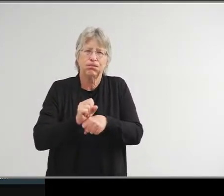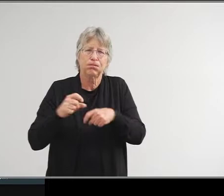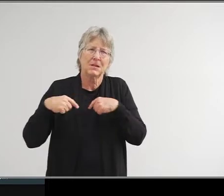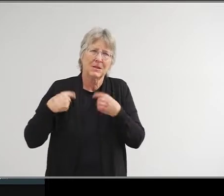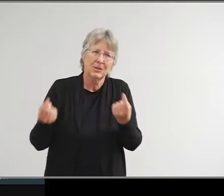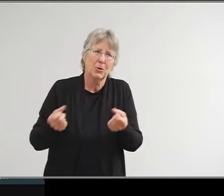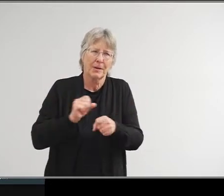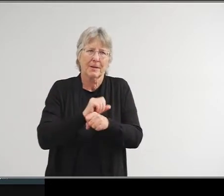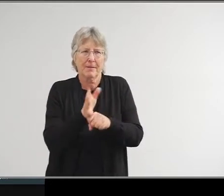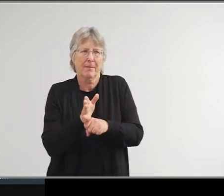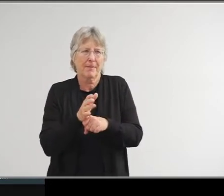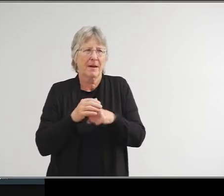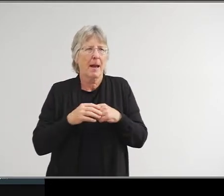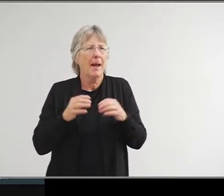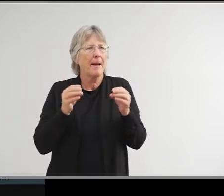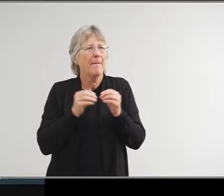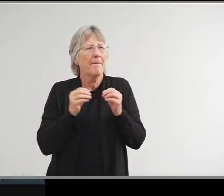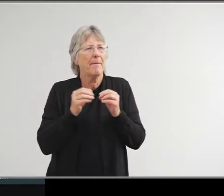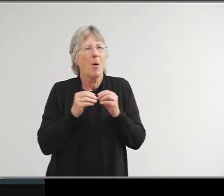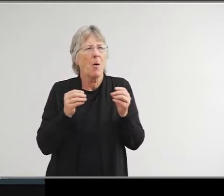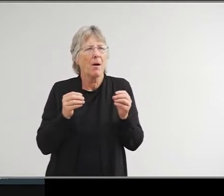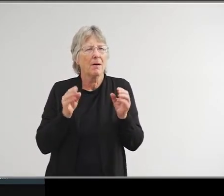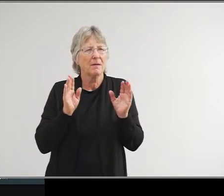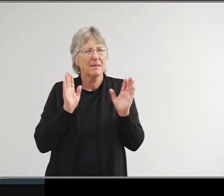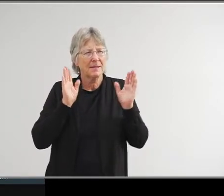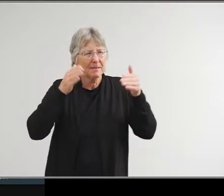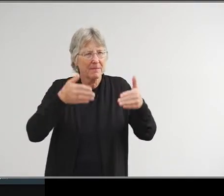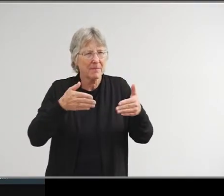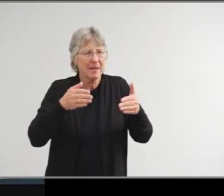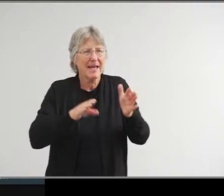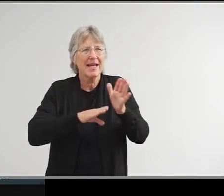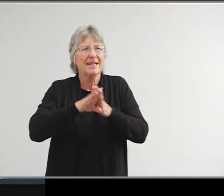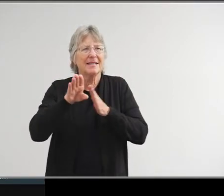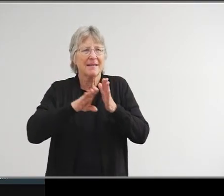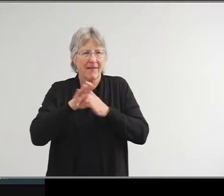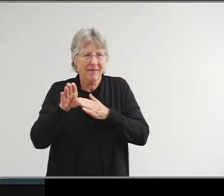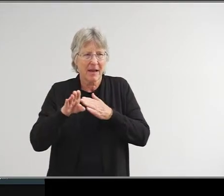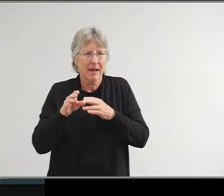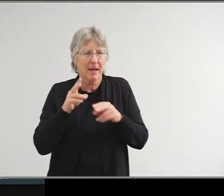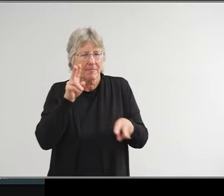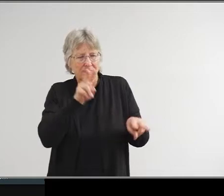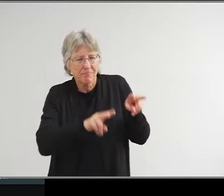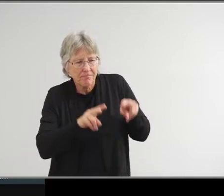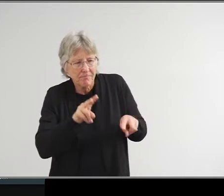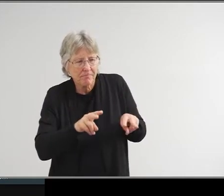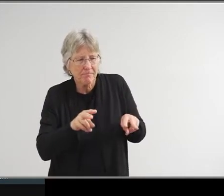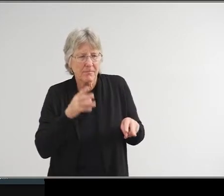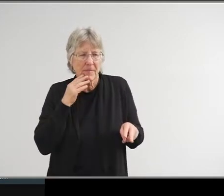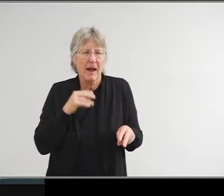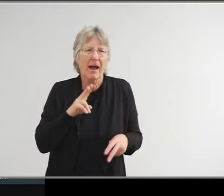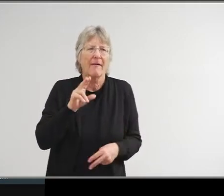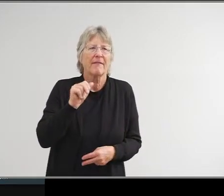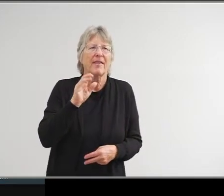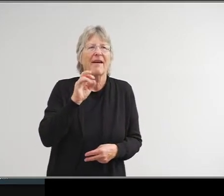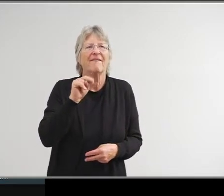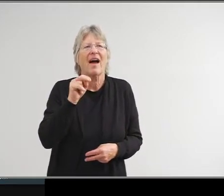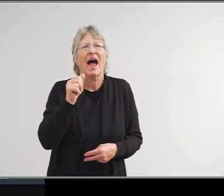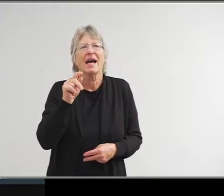and more specifically in the development and oversight of the vaccination program that has already begun